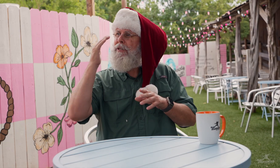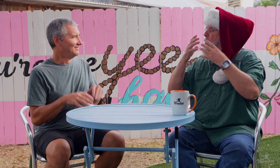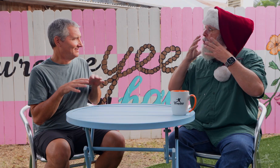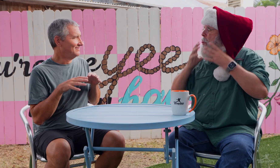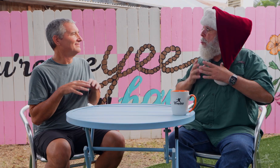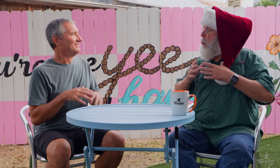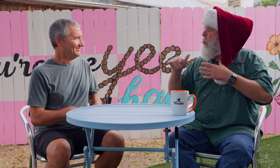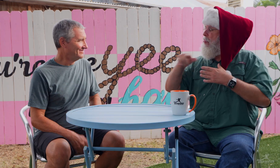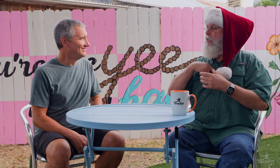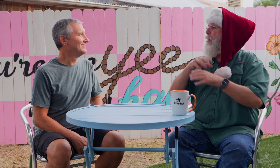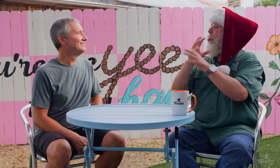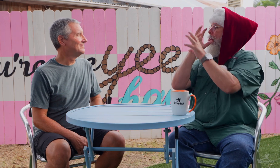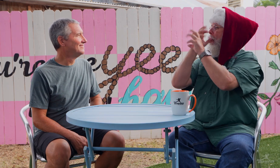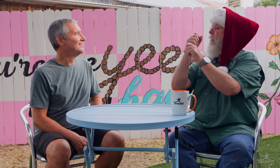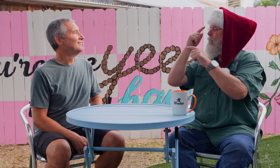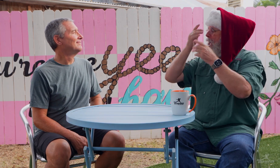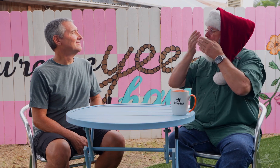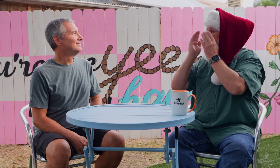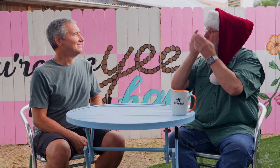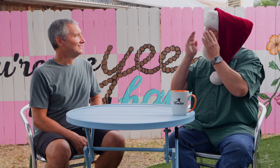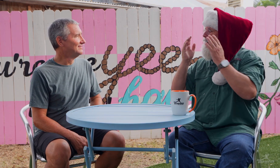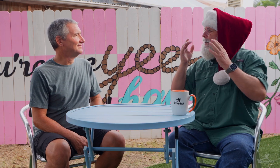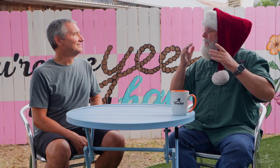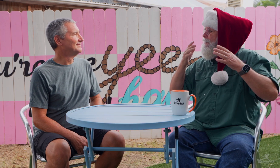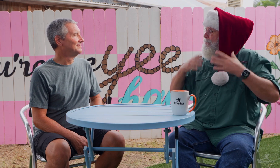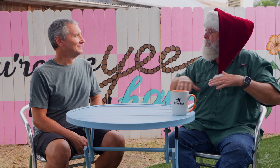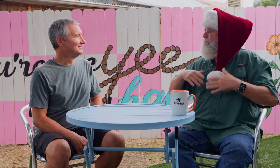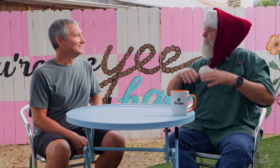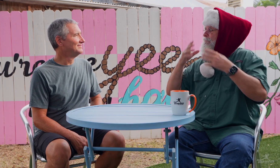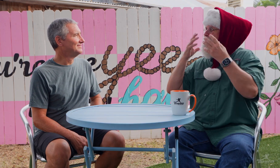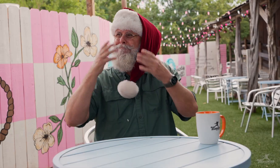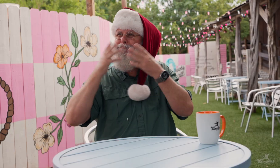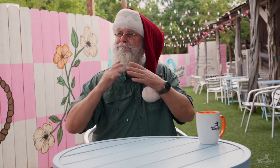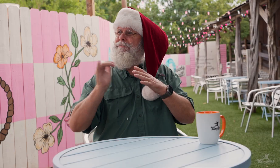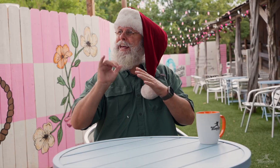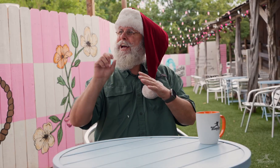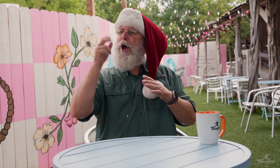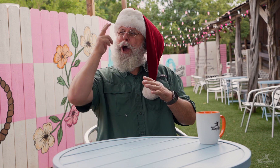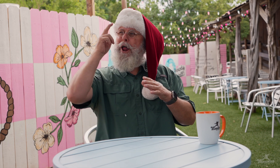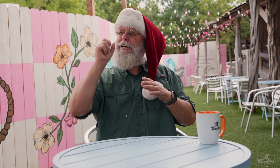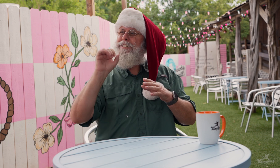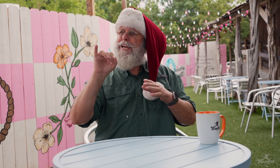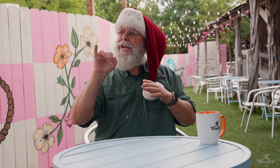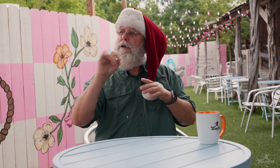I grew it out for a Halloween costume idea I had at the time. I was going to dress up as Uncle Si.